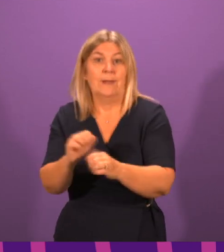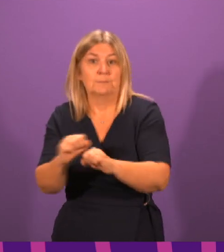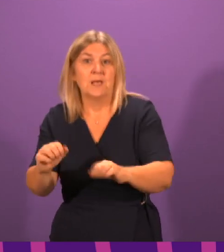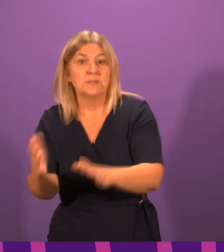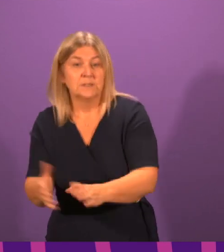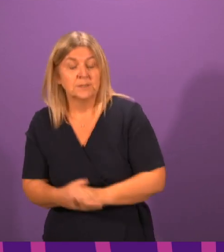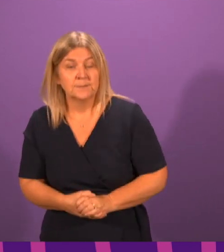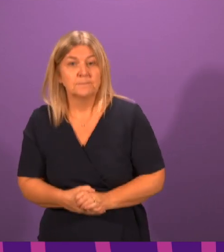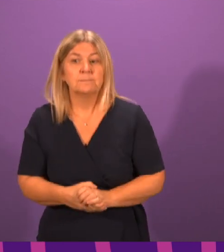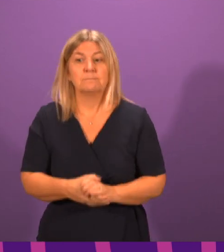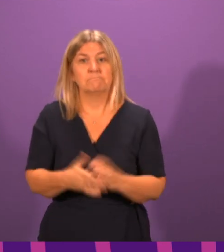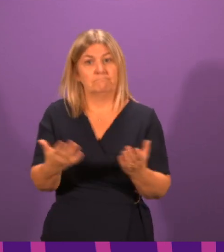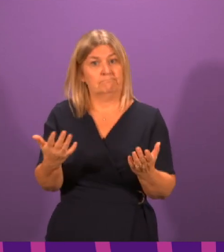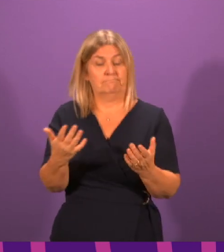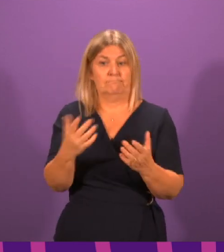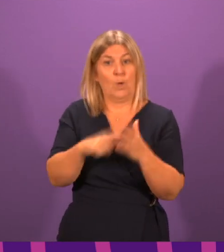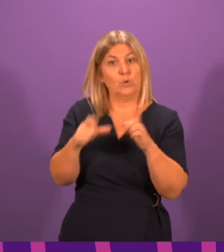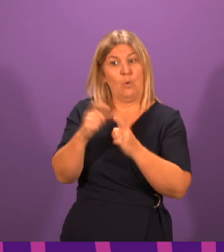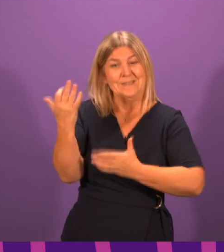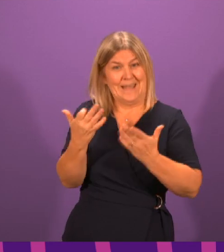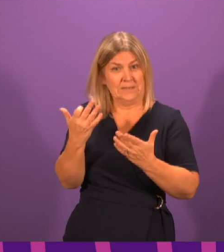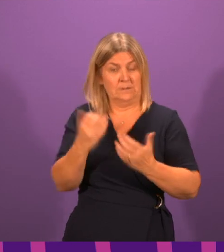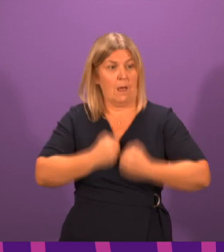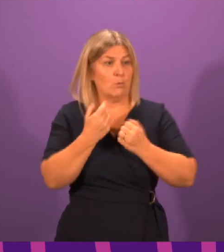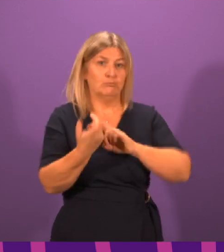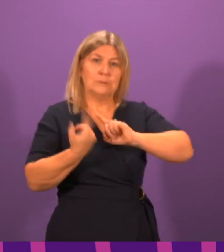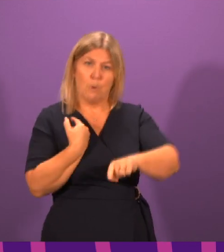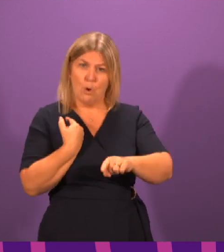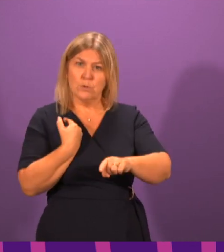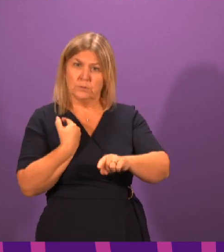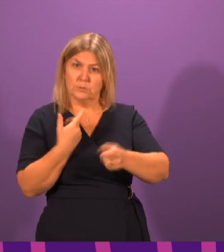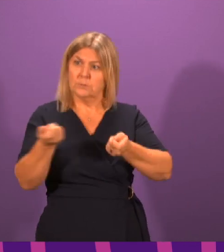Although our response to Covid-19 is fundamentally important, so too is our